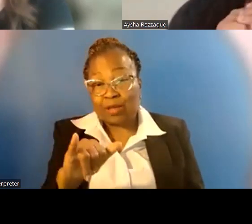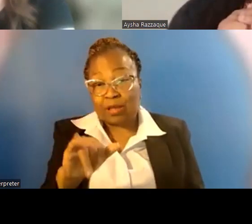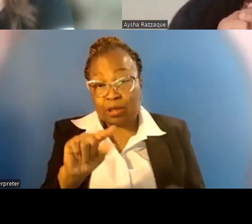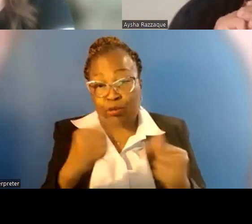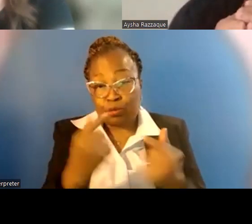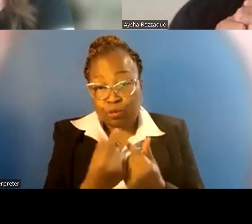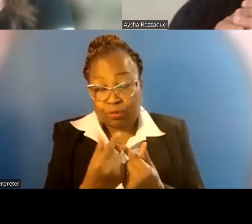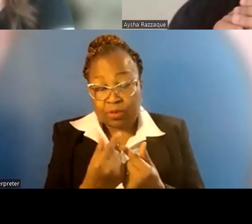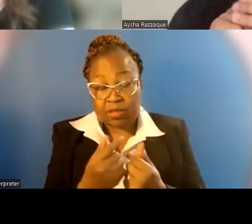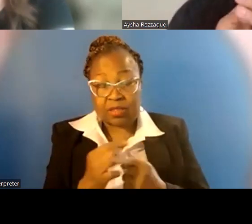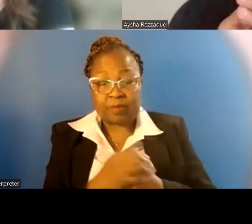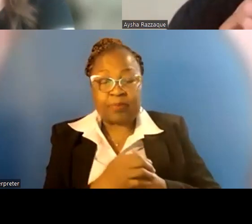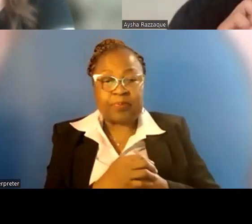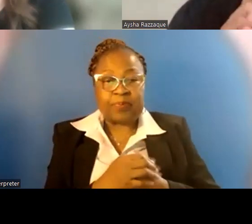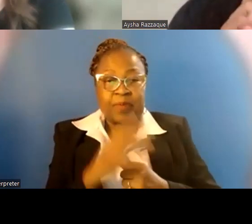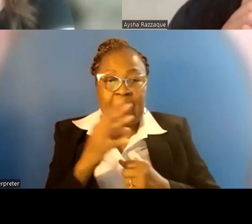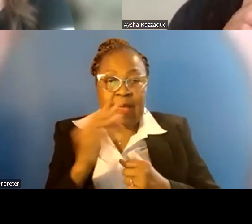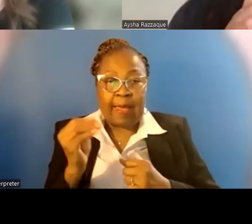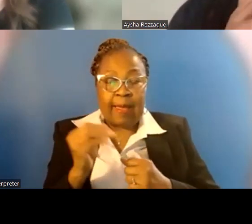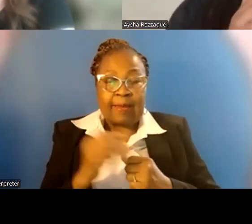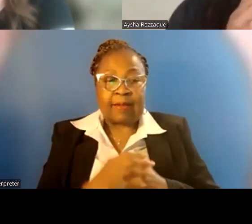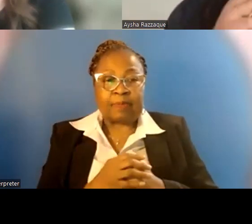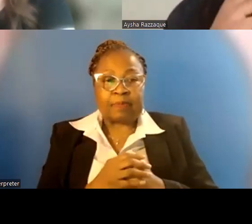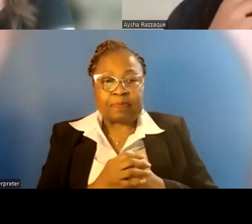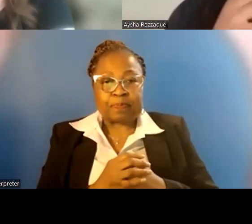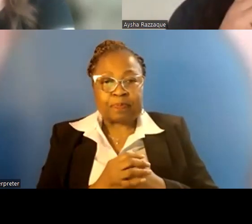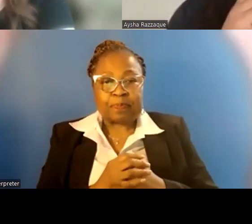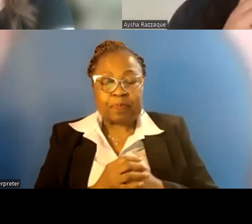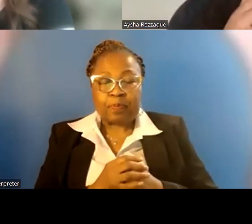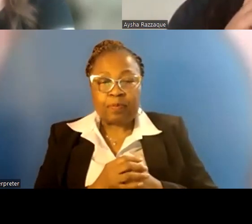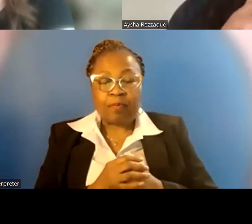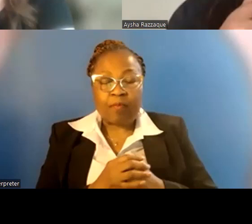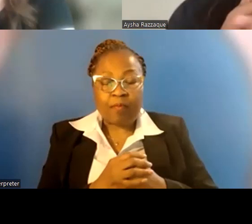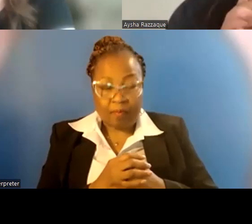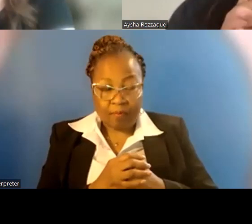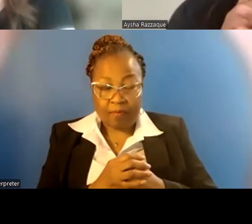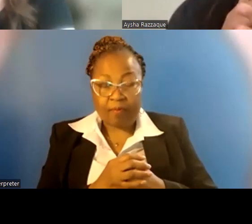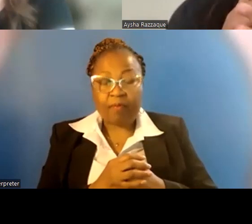And yeah, and I think a big part of